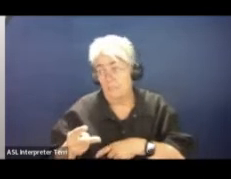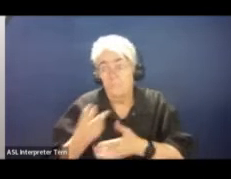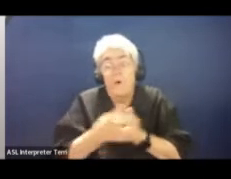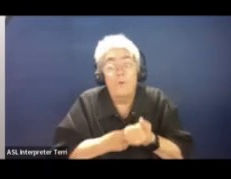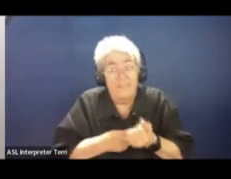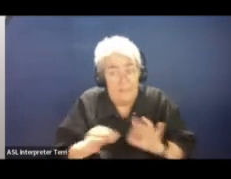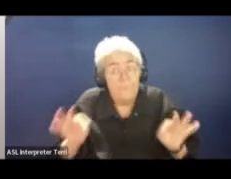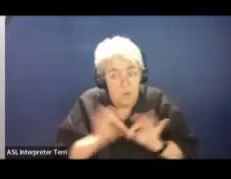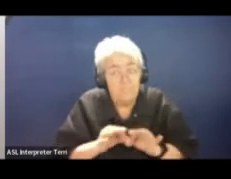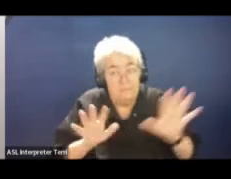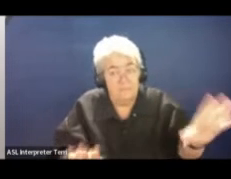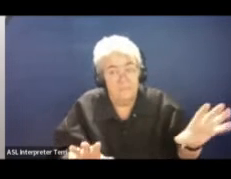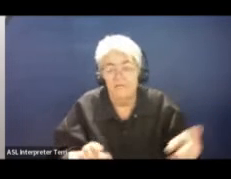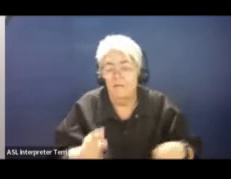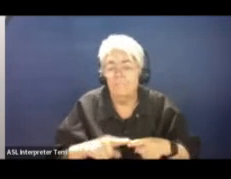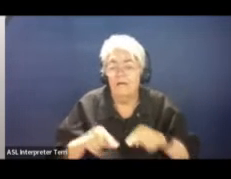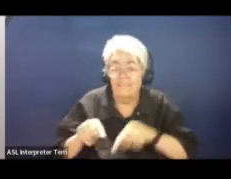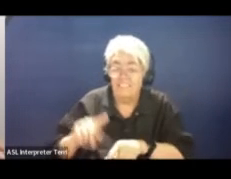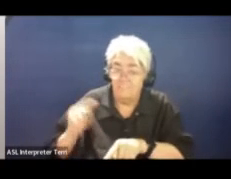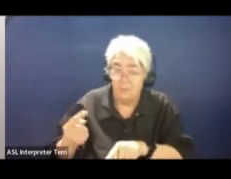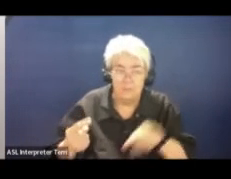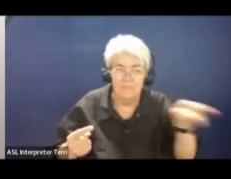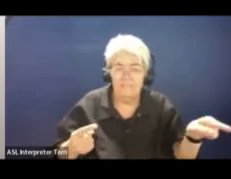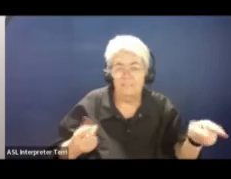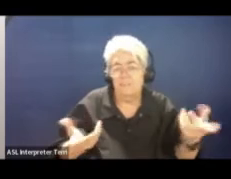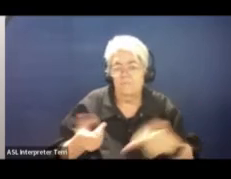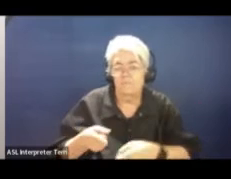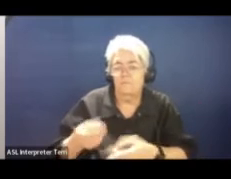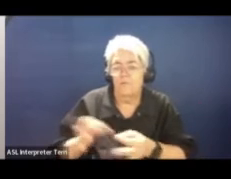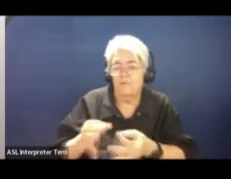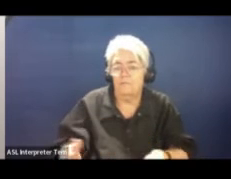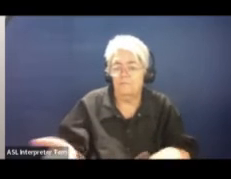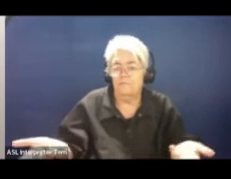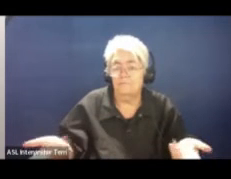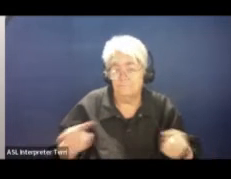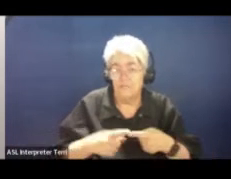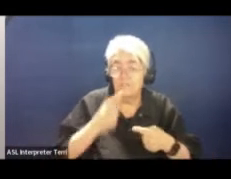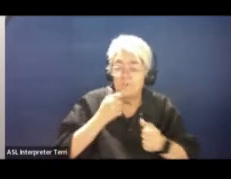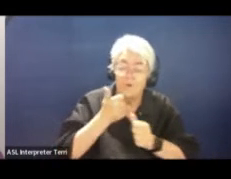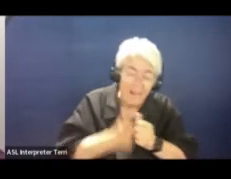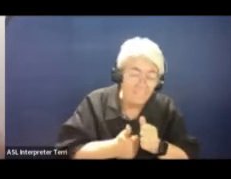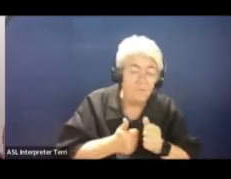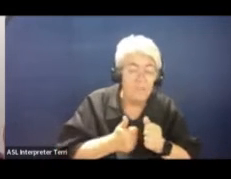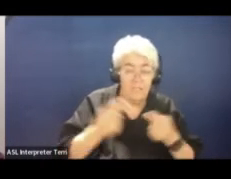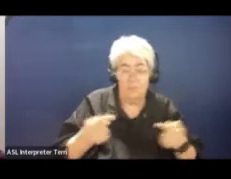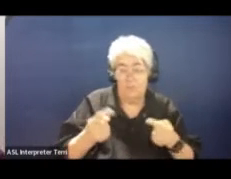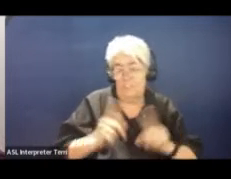know, endgame is we're individualizing. Every injury is different. Every symptom is different based on spectrums.